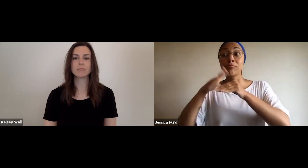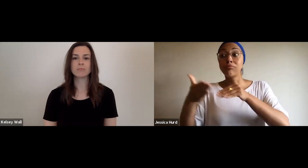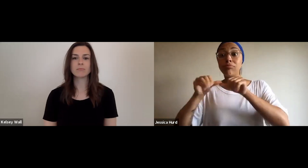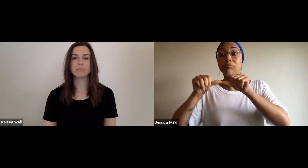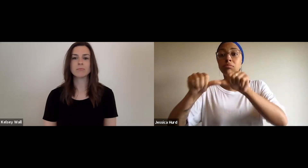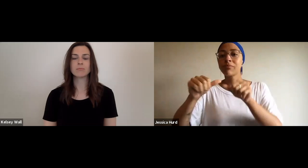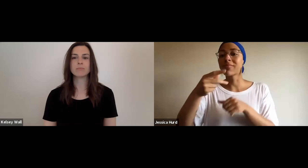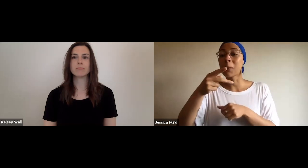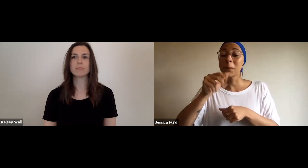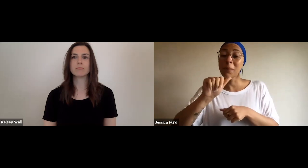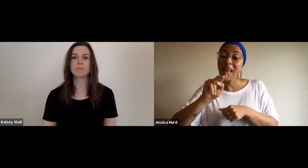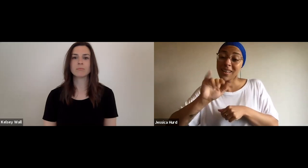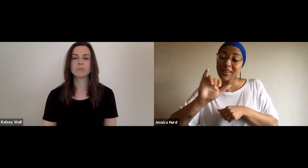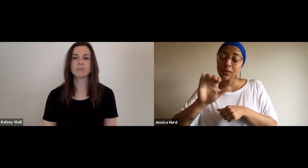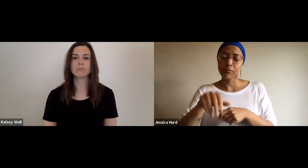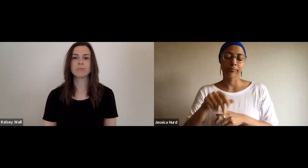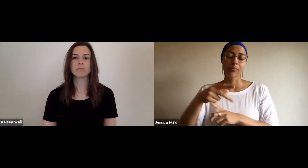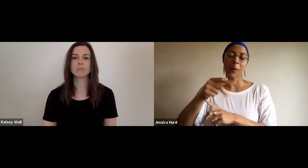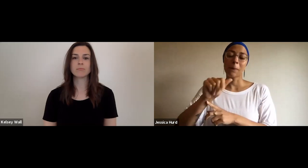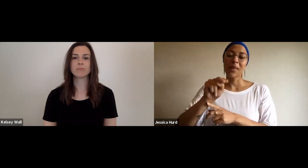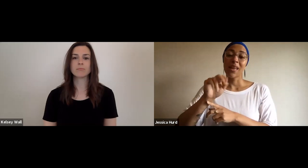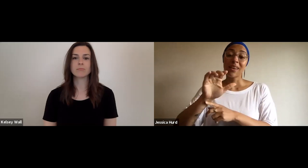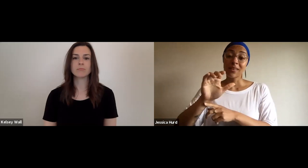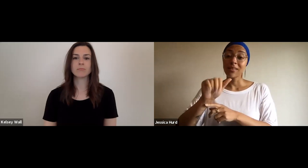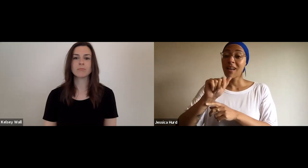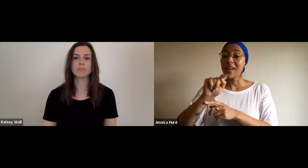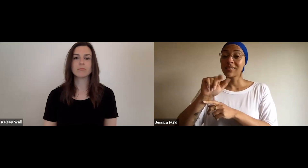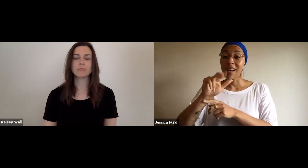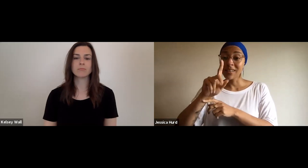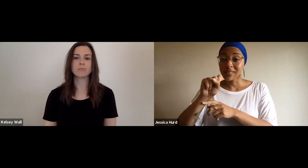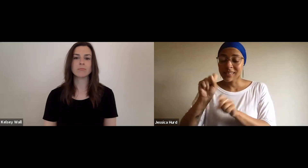Those things can lead